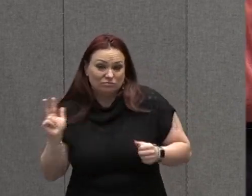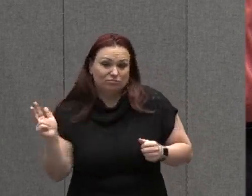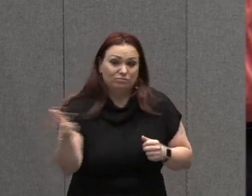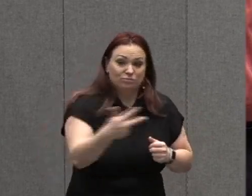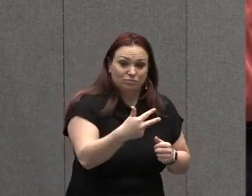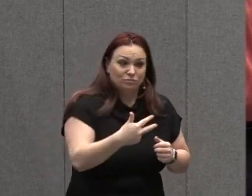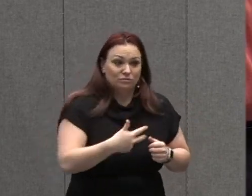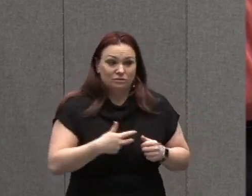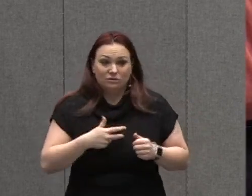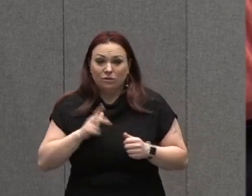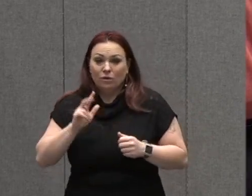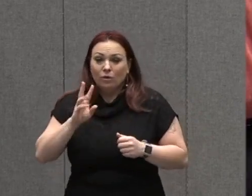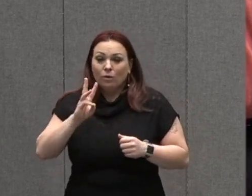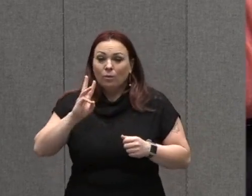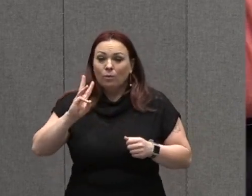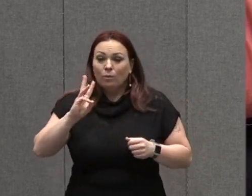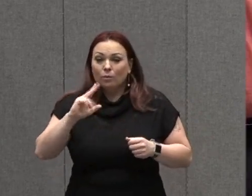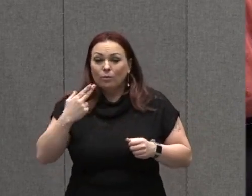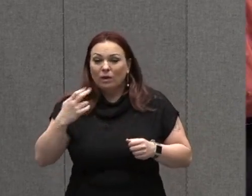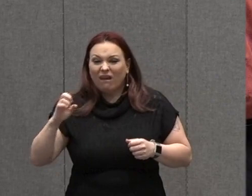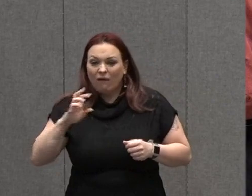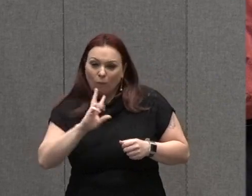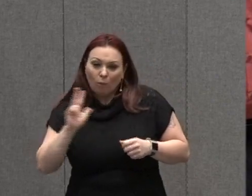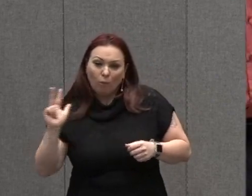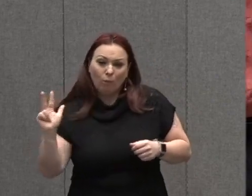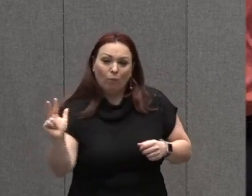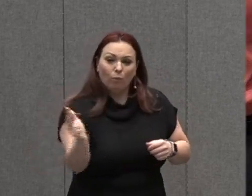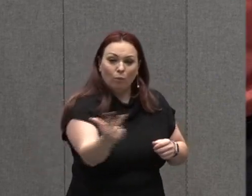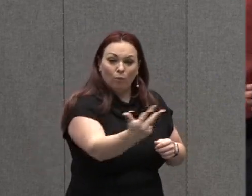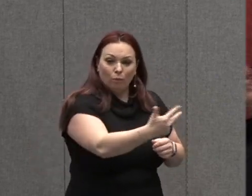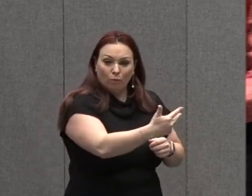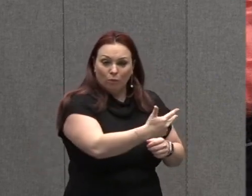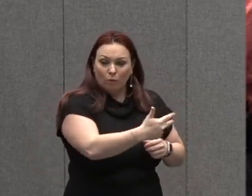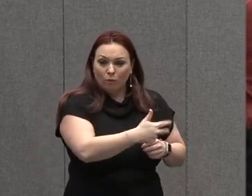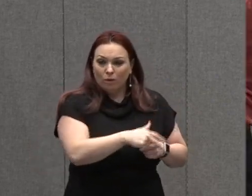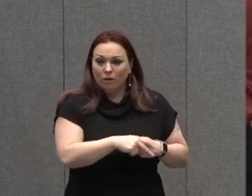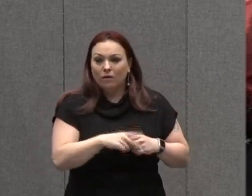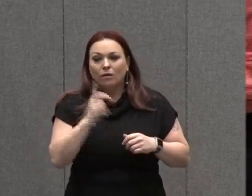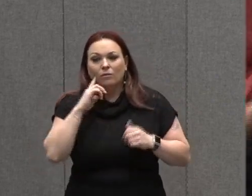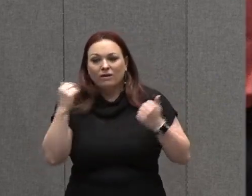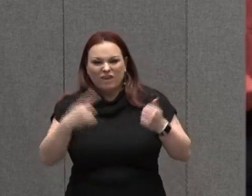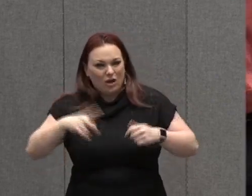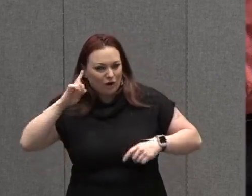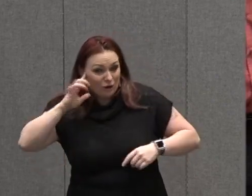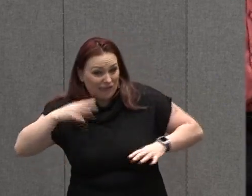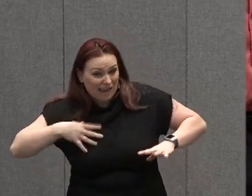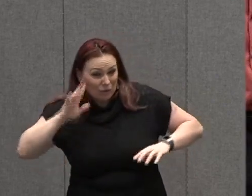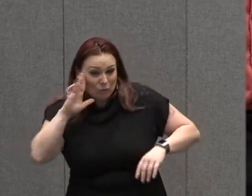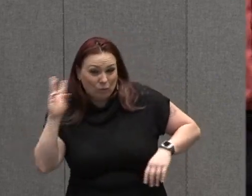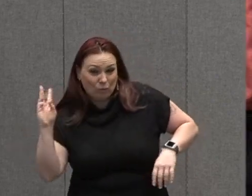the tires go whrrrrrrrrrrrr. Can you do that? Whrrrrrrrrrrrr We've all heard that right? Yeah the tires.